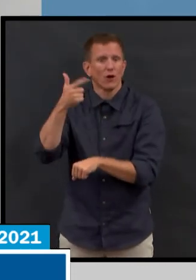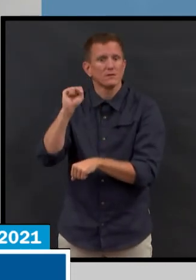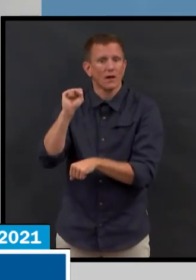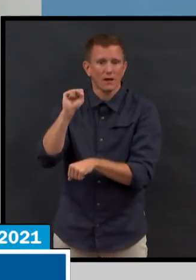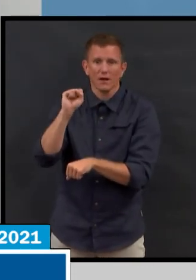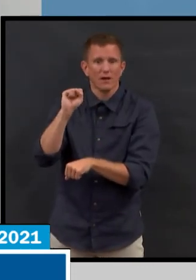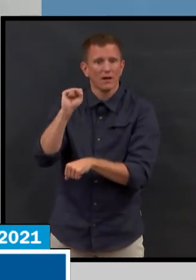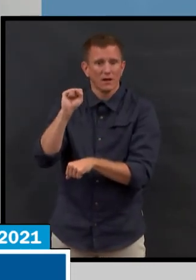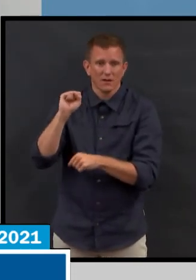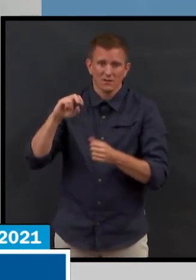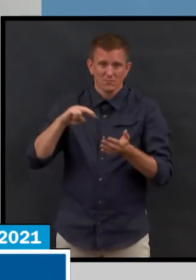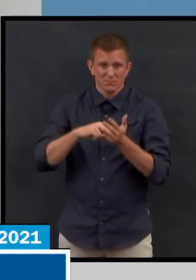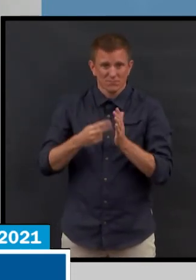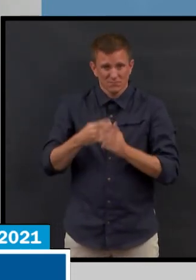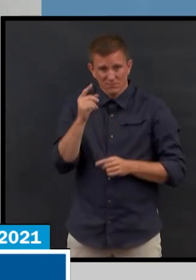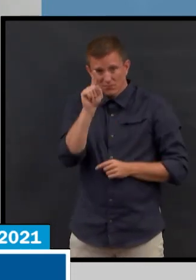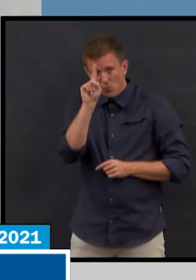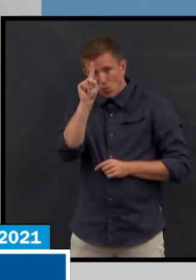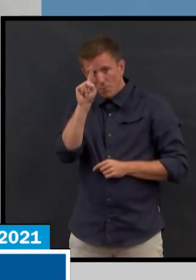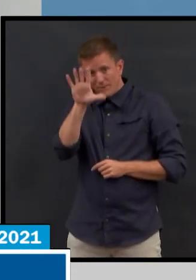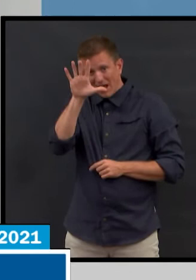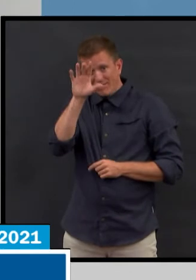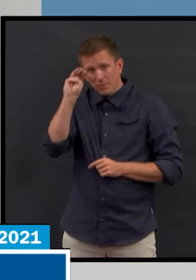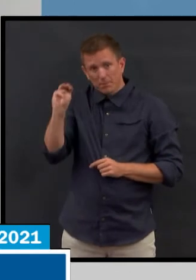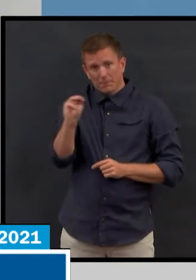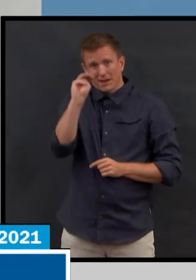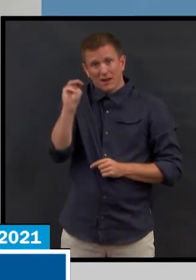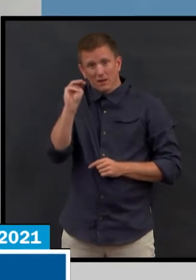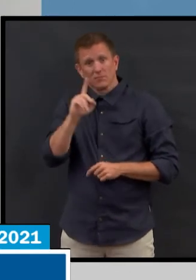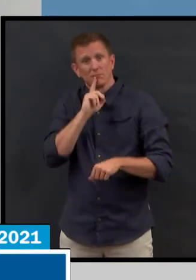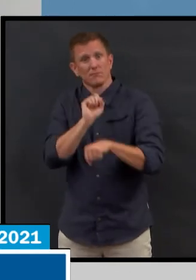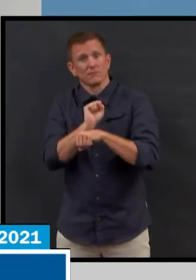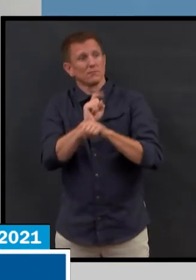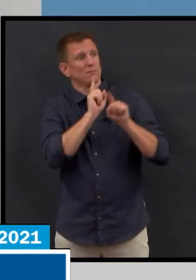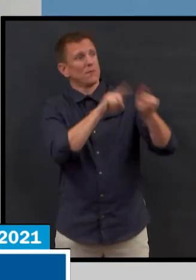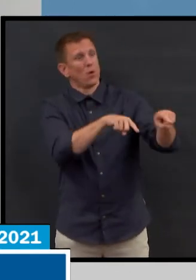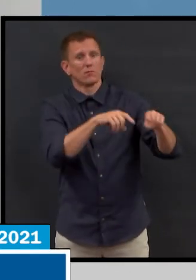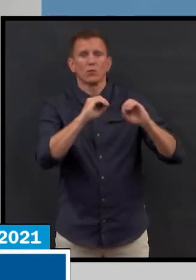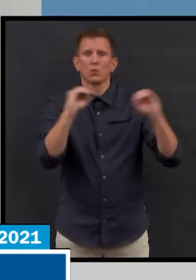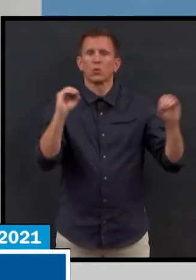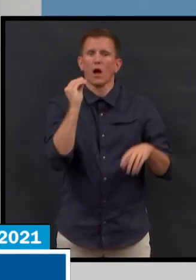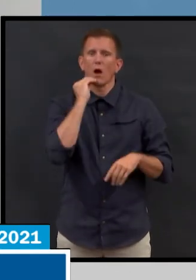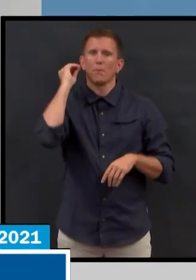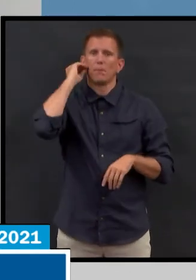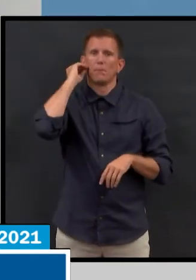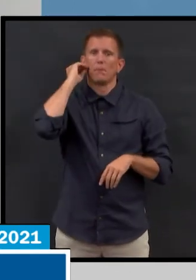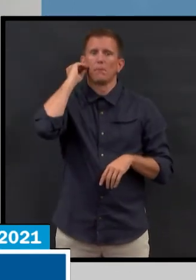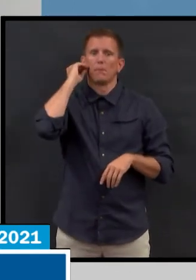as experiencing homelessness that people can be housed and with supports address any of those